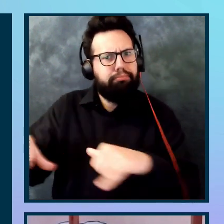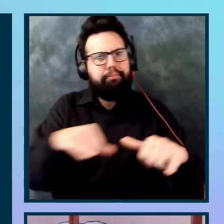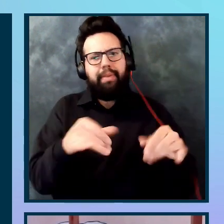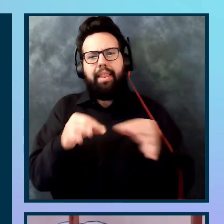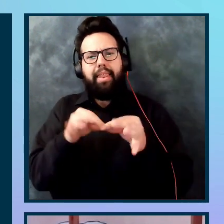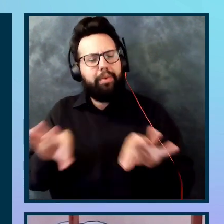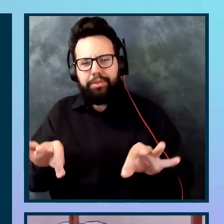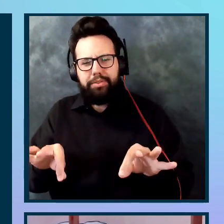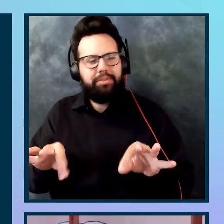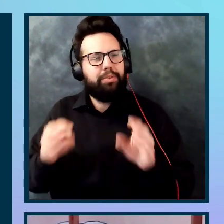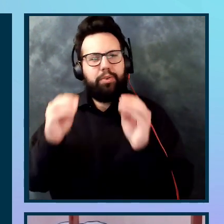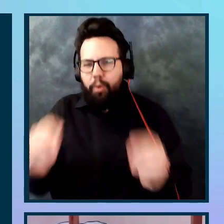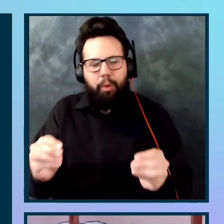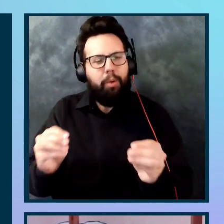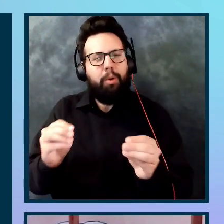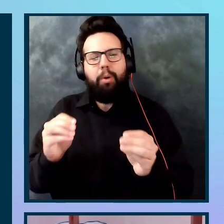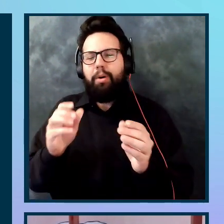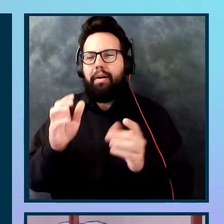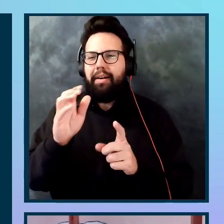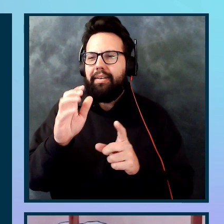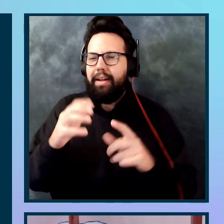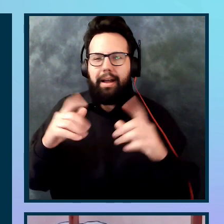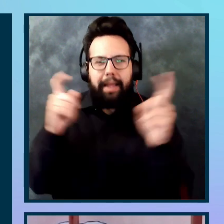that we often refer to as scenarios and acceptance criteria,